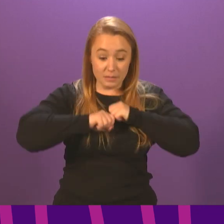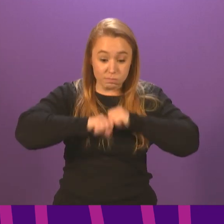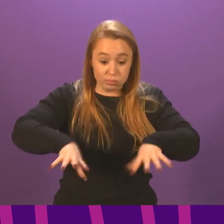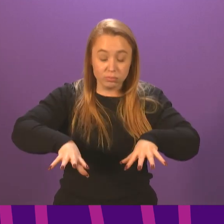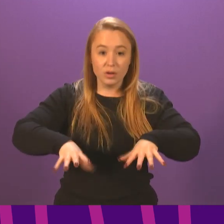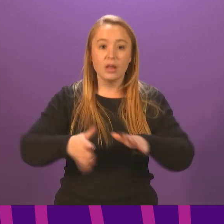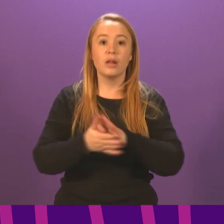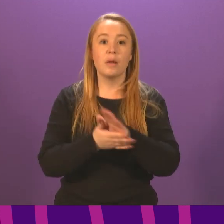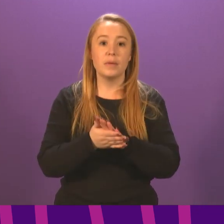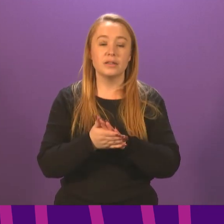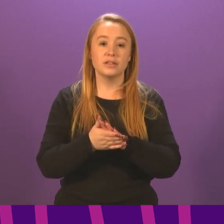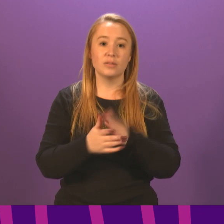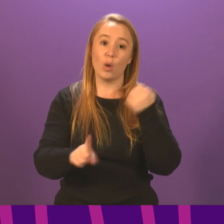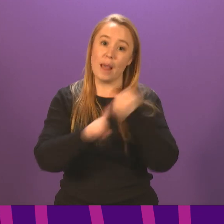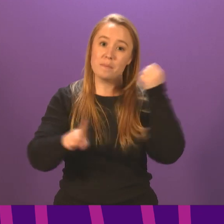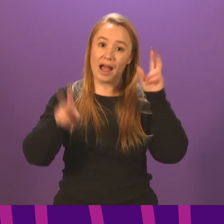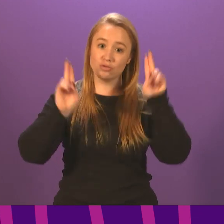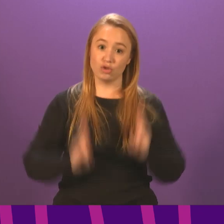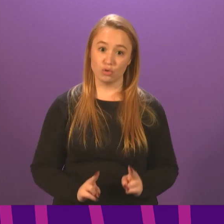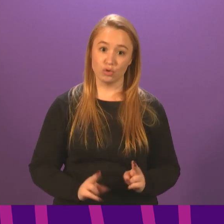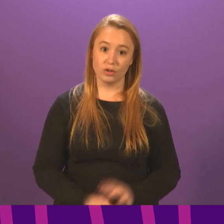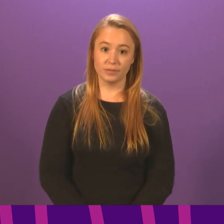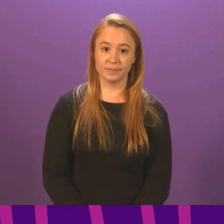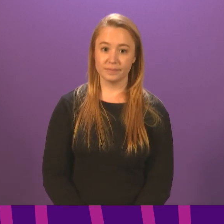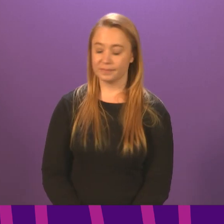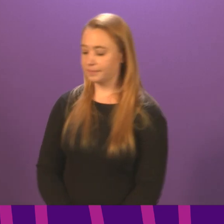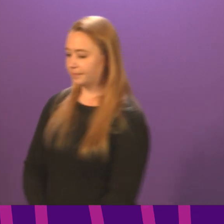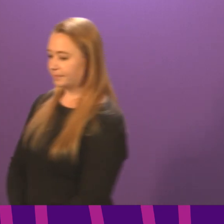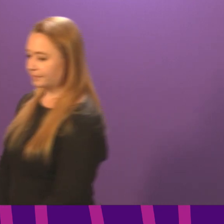impact from the virus as possible.